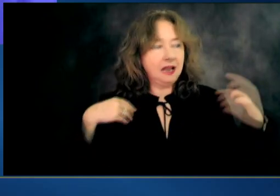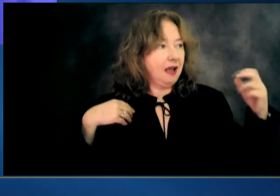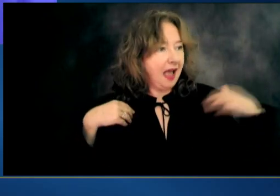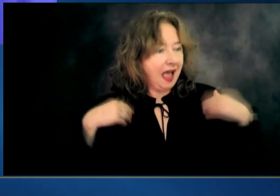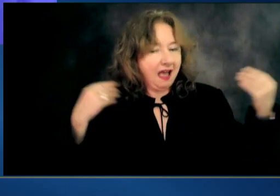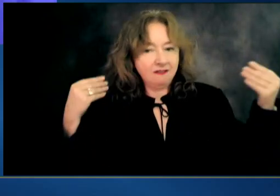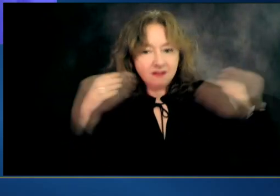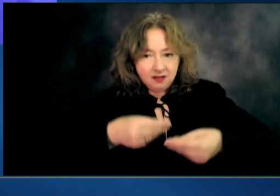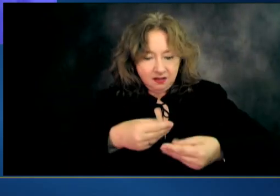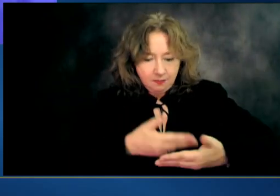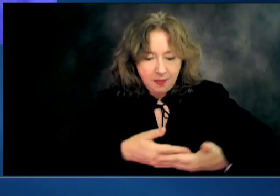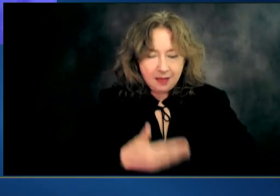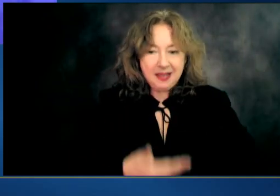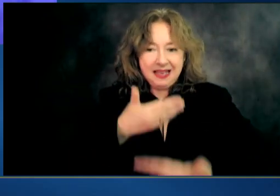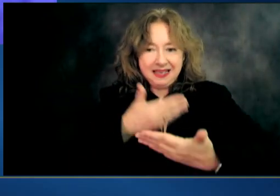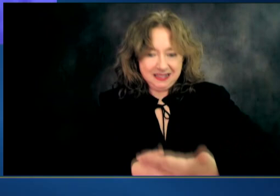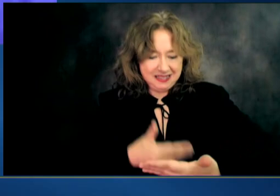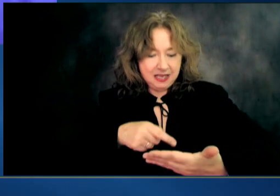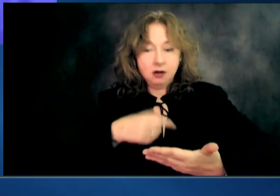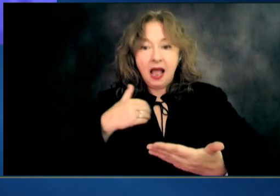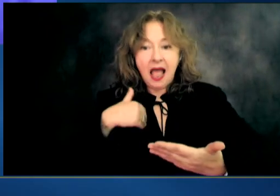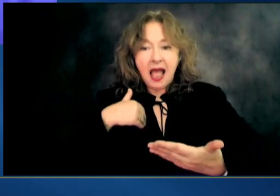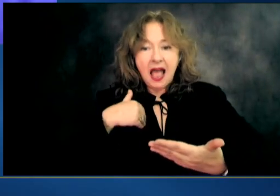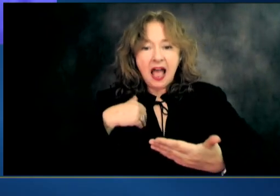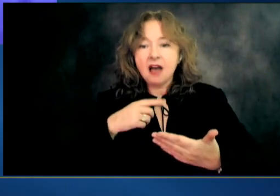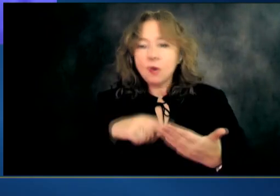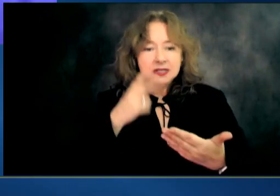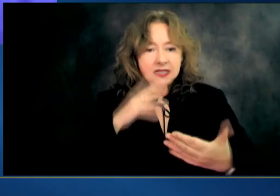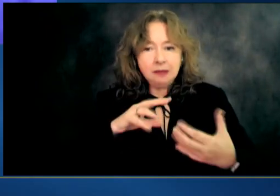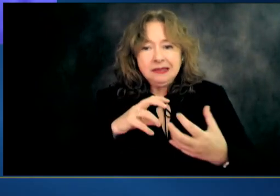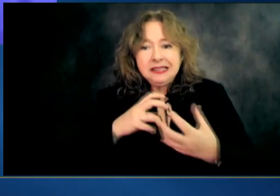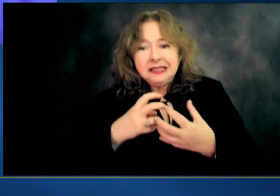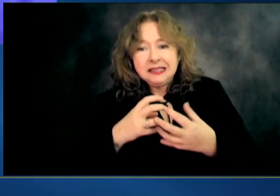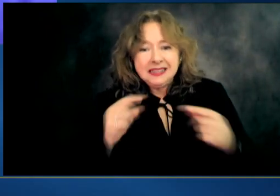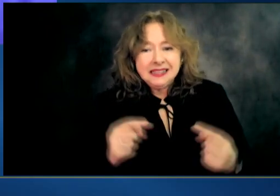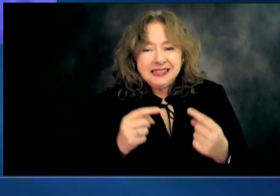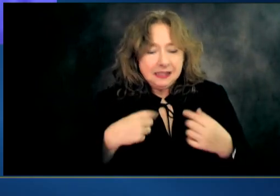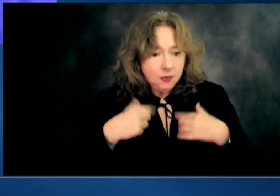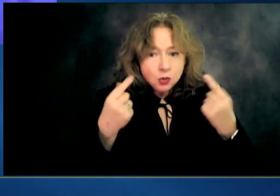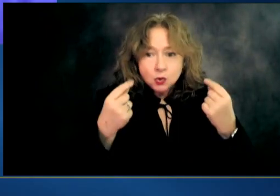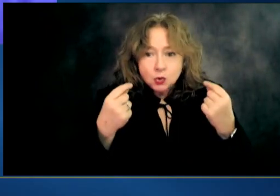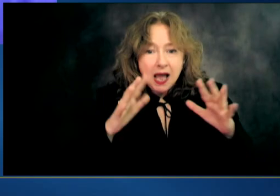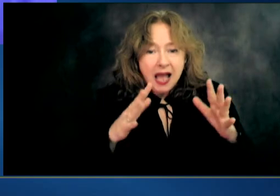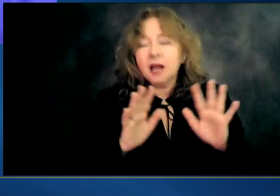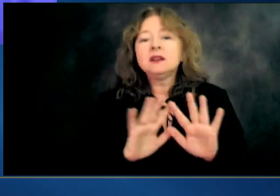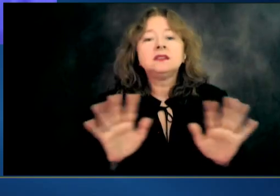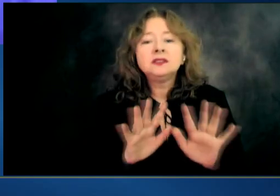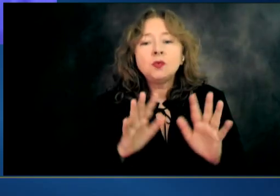your child cringe in pain and not know what you could do. I hope you're here to send a message